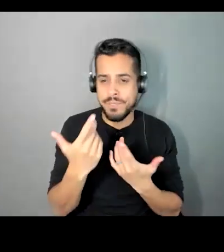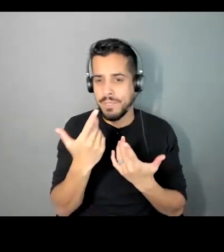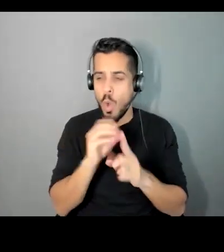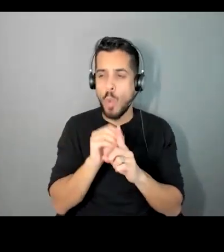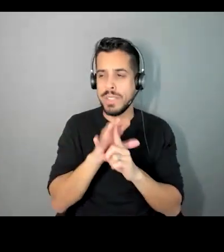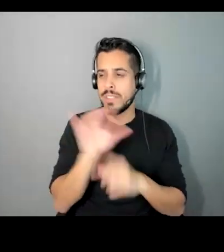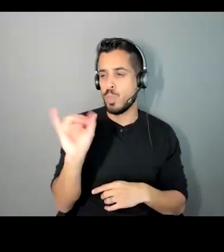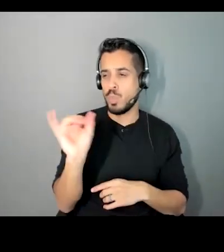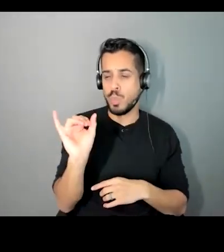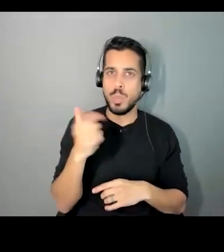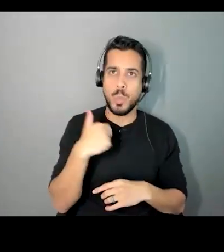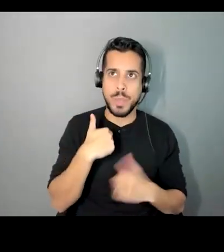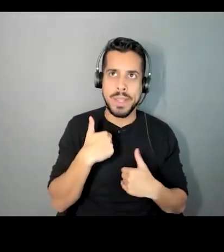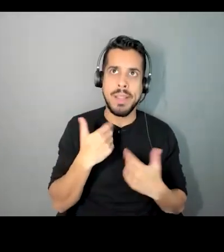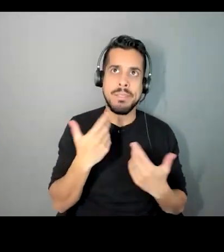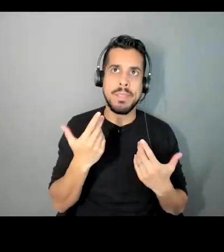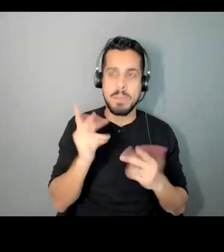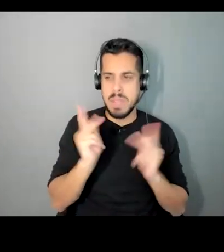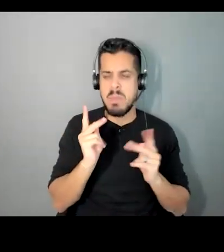So we-- we do get folks that are pivoting quite often, Beth.